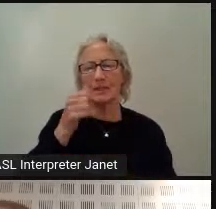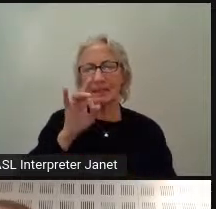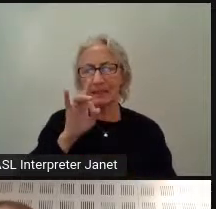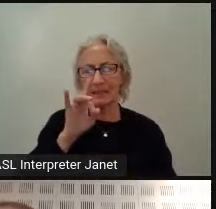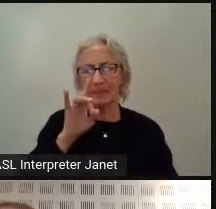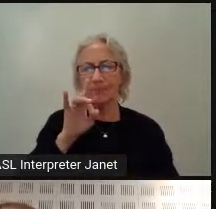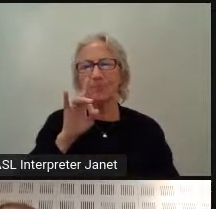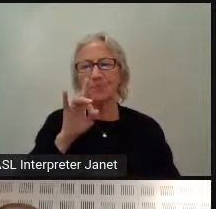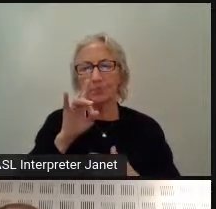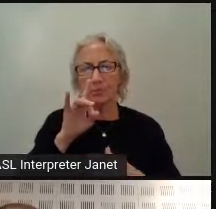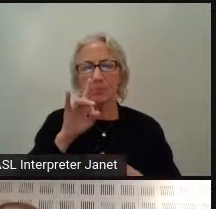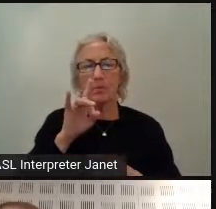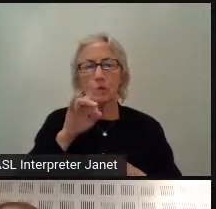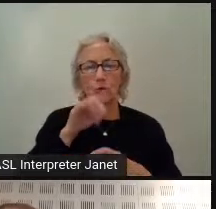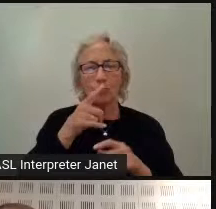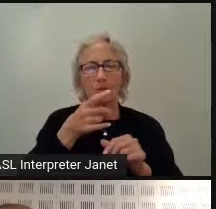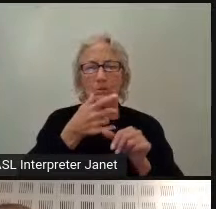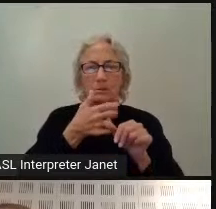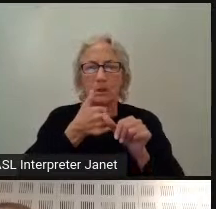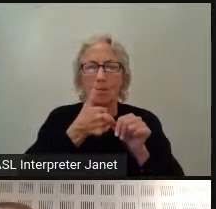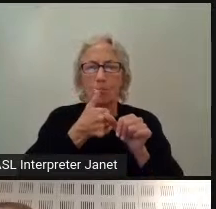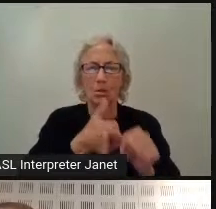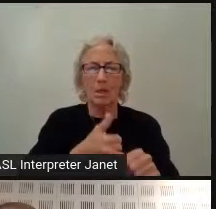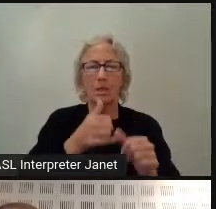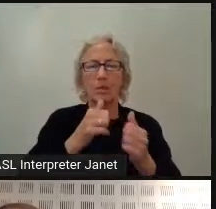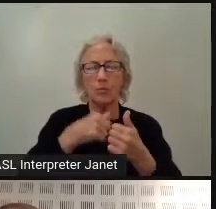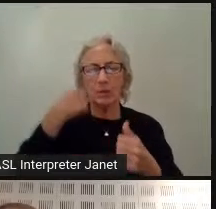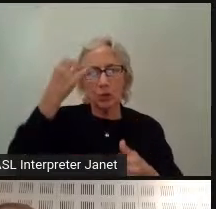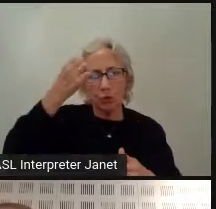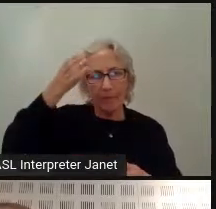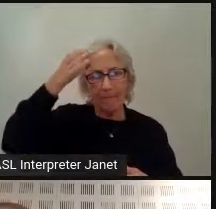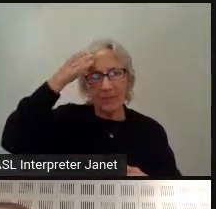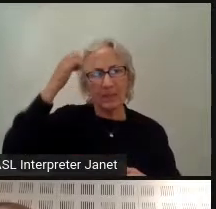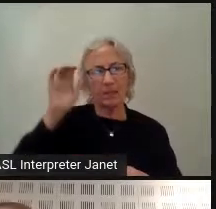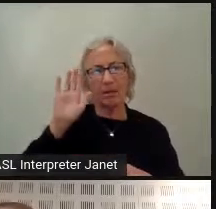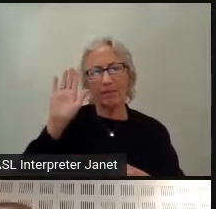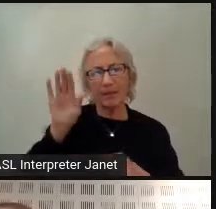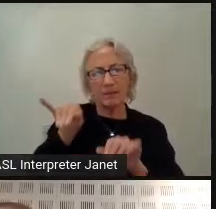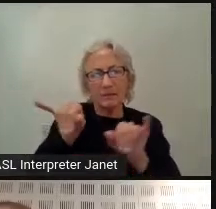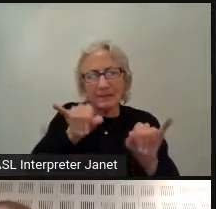and it began in 2018 and it more or less says you have to